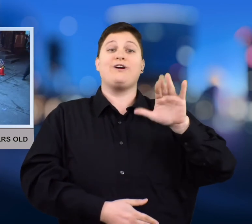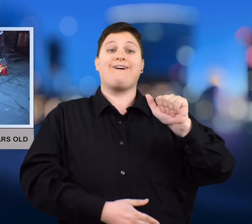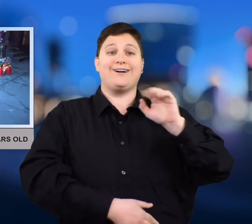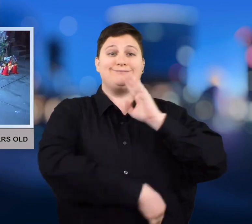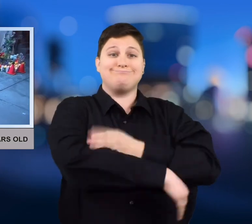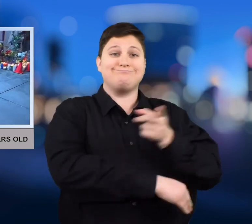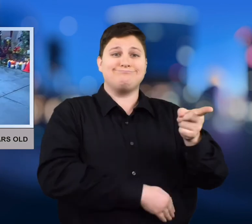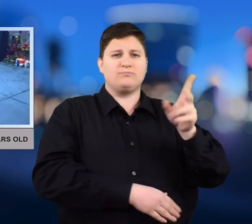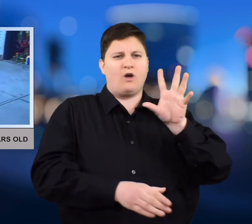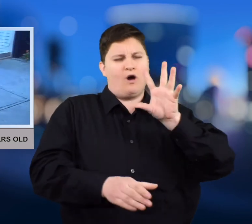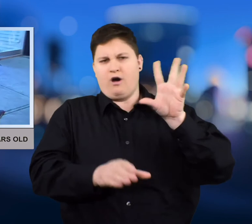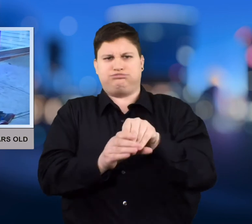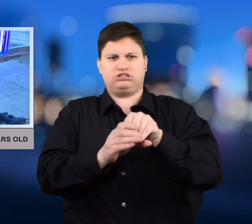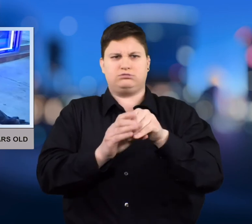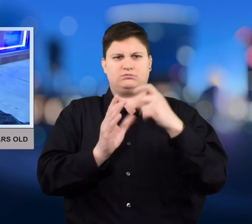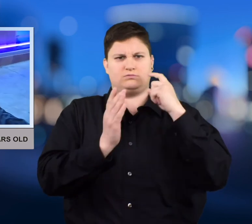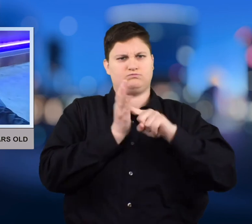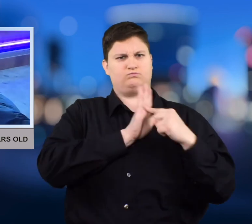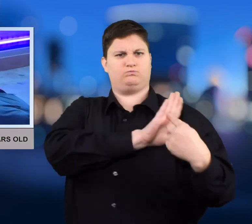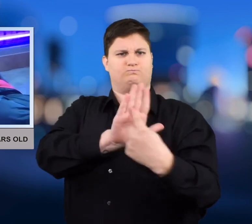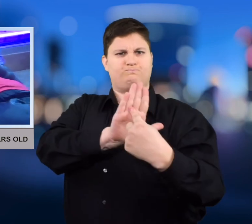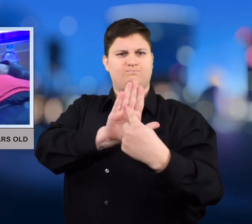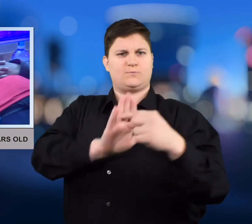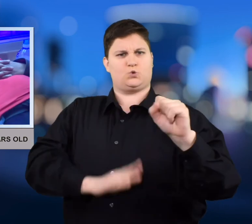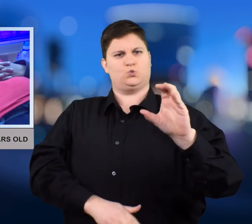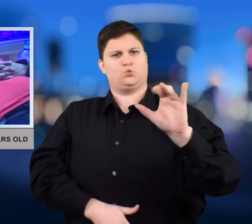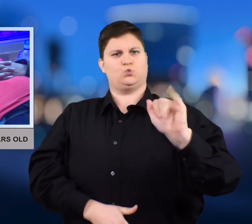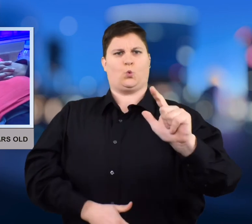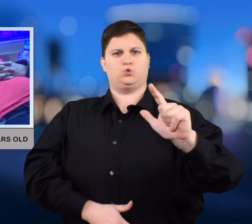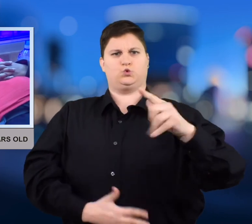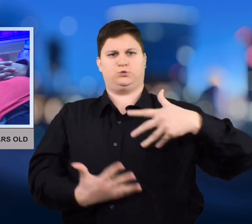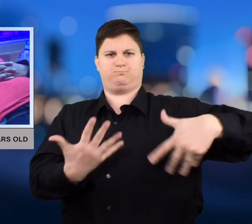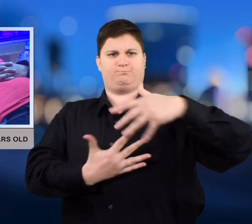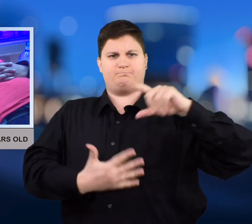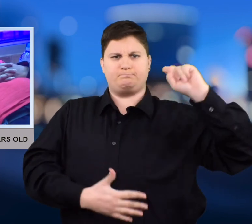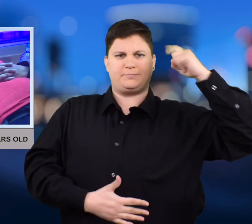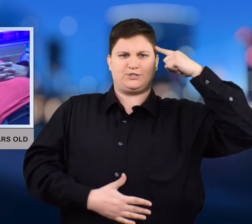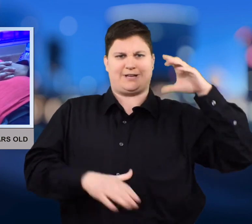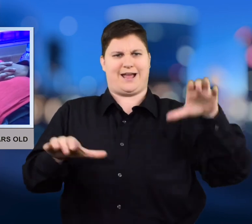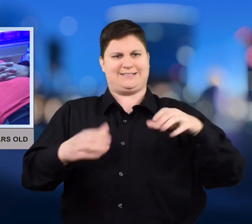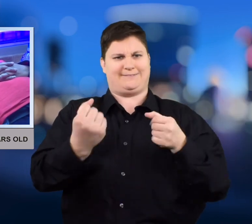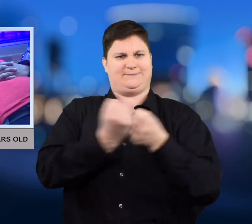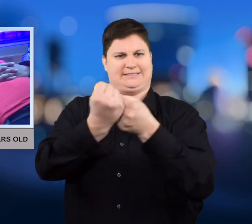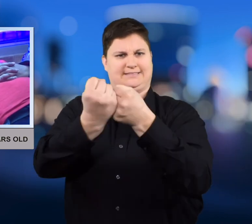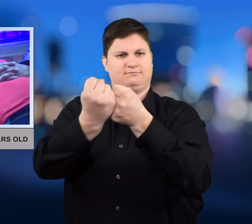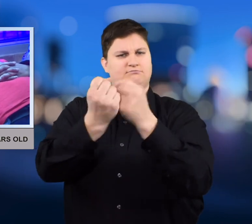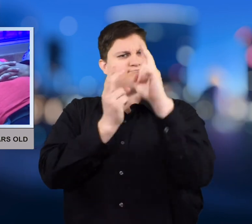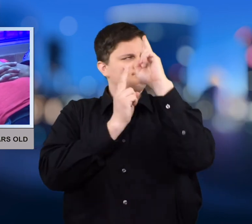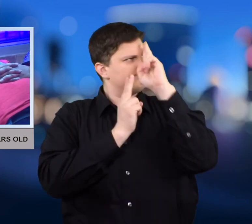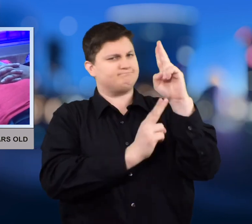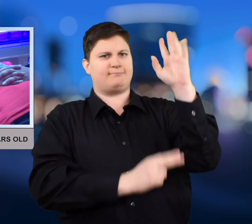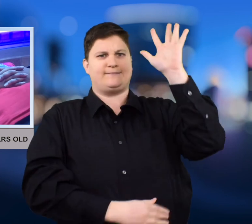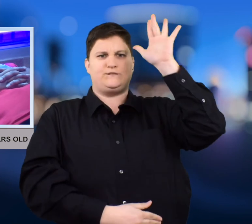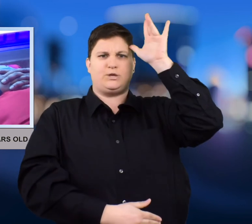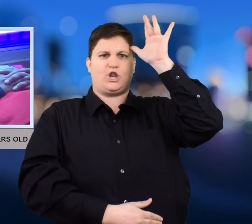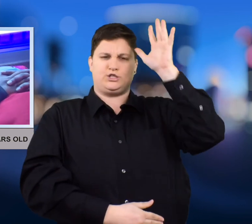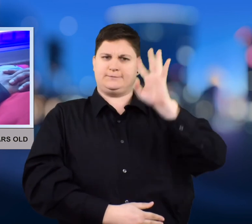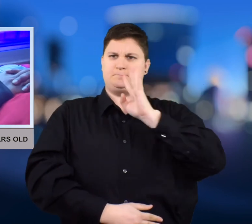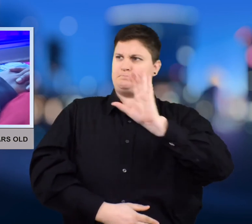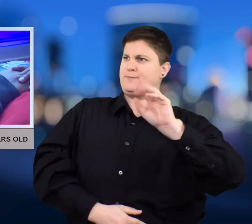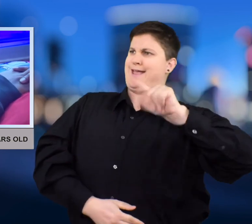Erica Garner became a prominent social and political activist after her father's death,